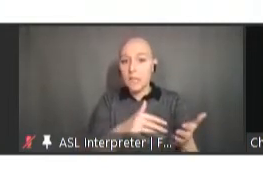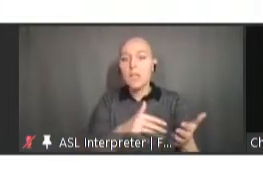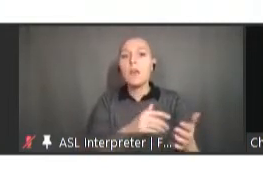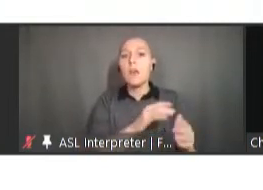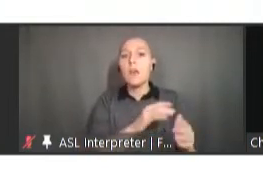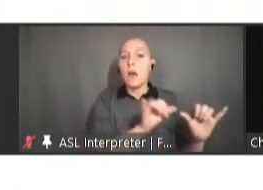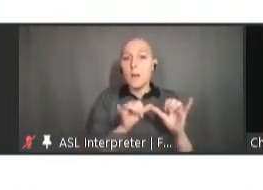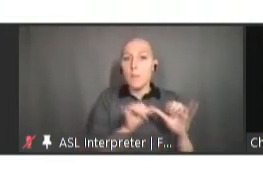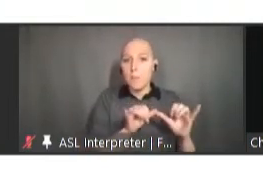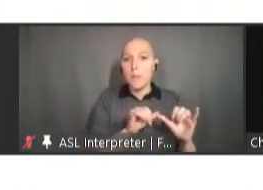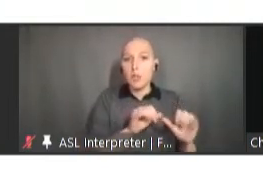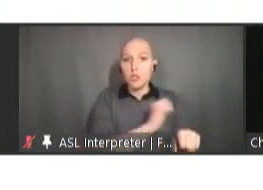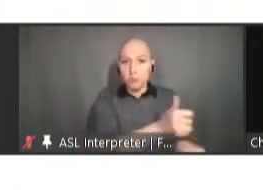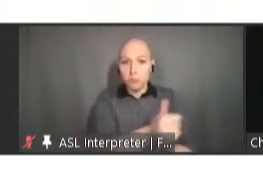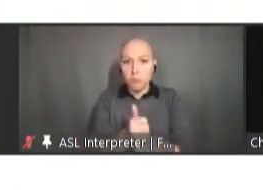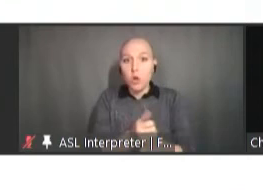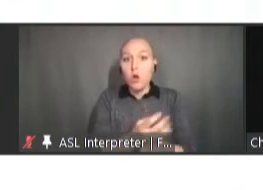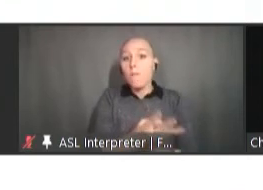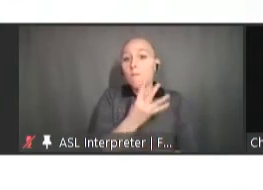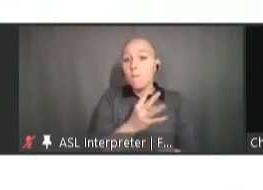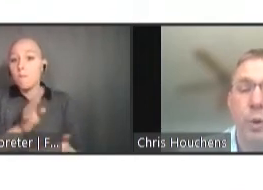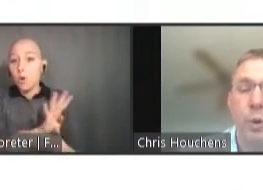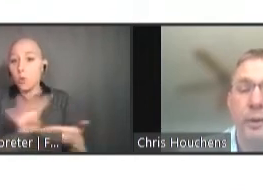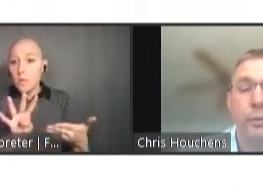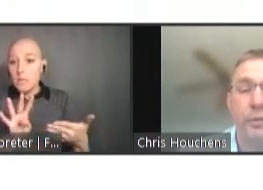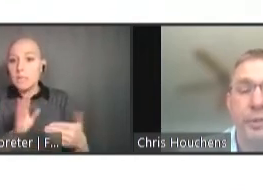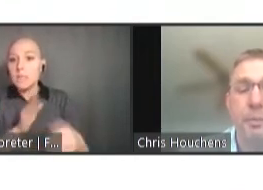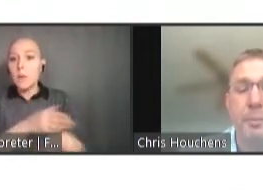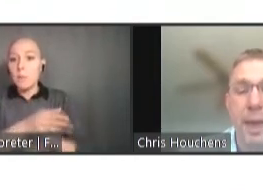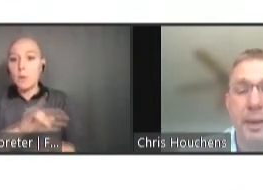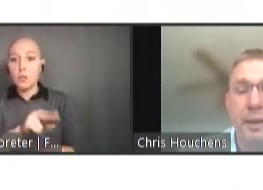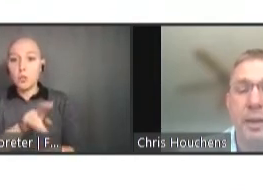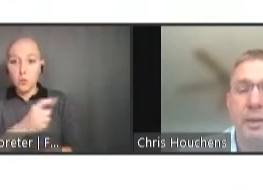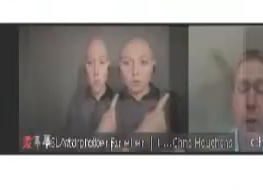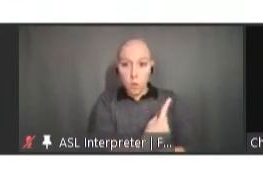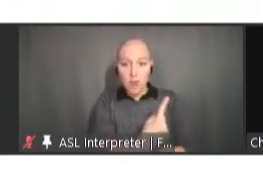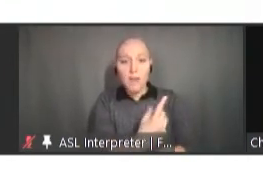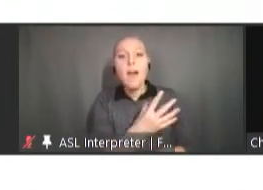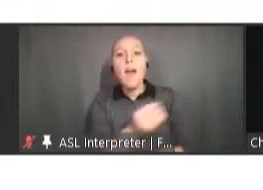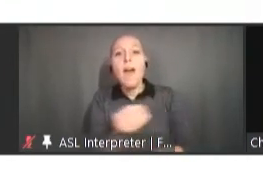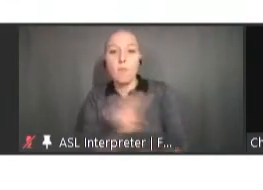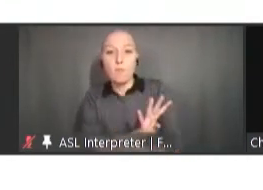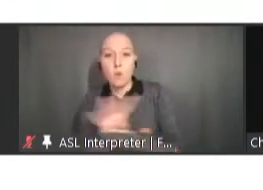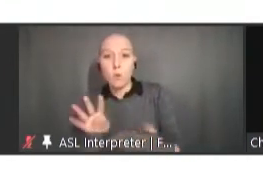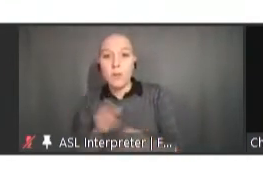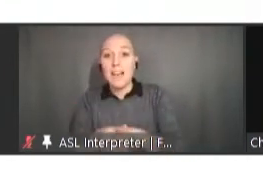one and four weeks post-dose two as correlates were symptomatic COVID-19 infection endpoints